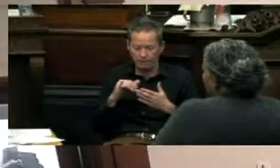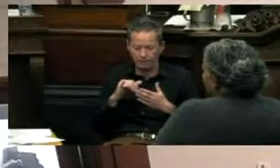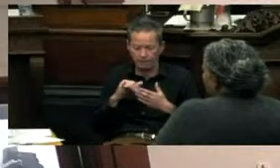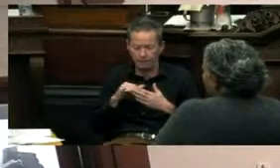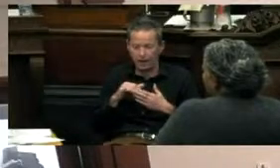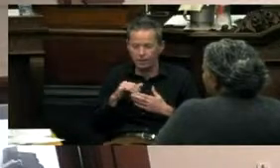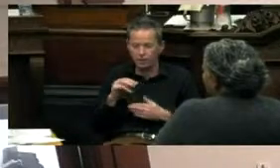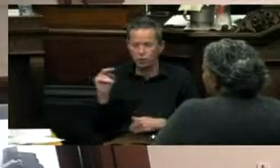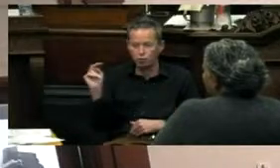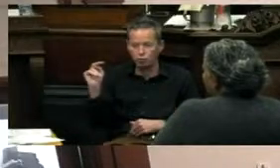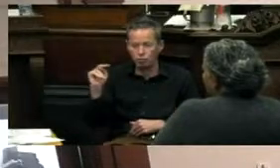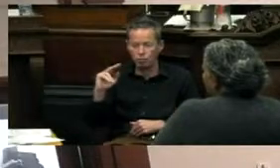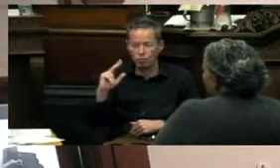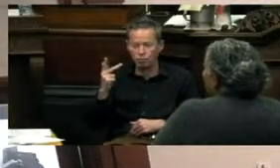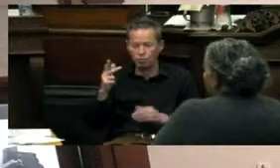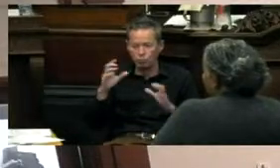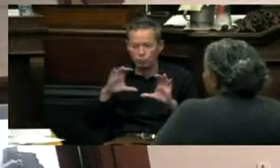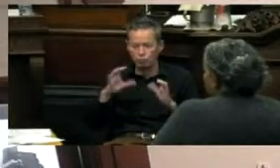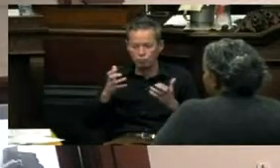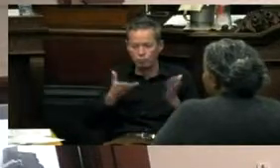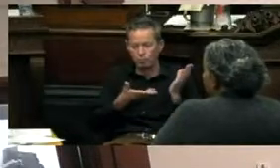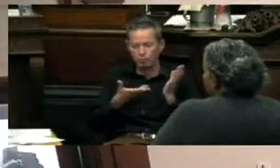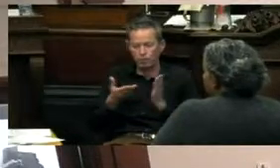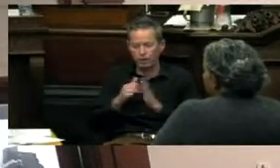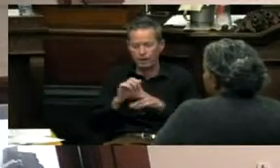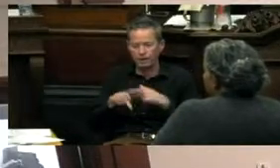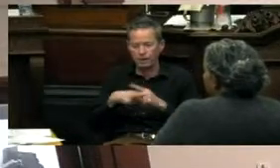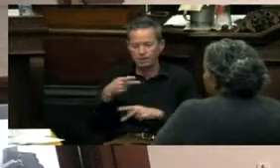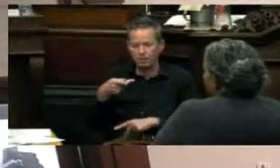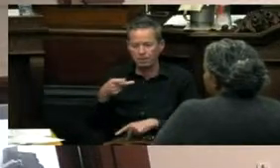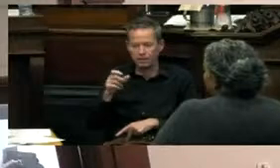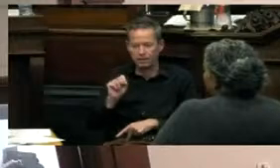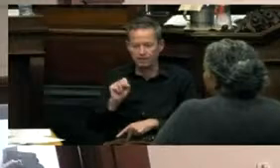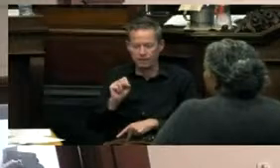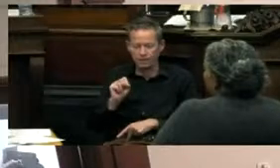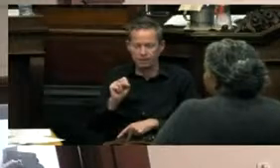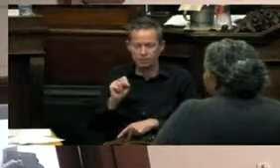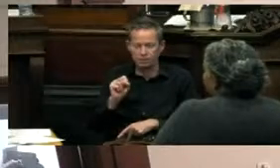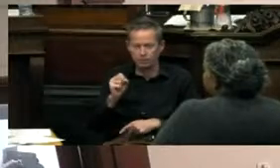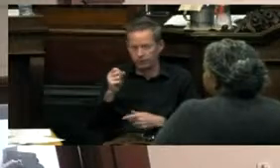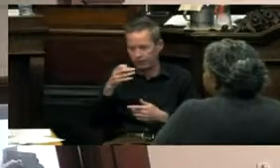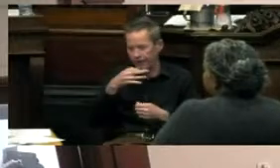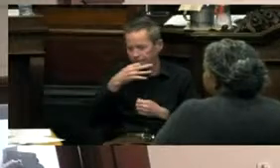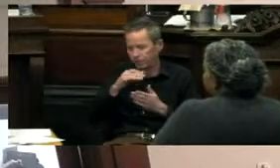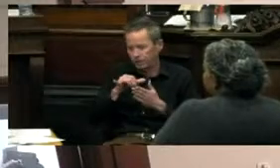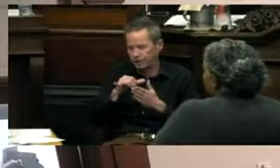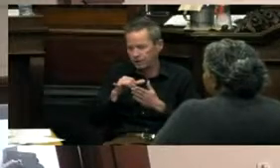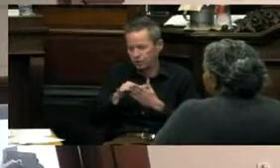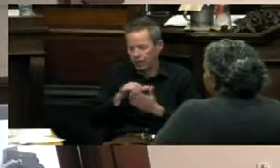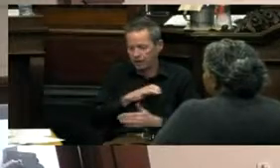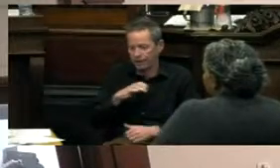piece, that it would be so helpful to have that, you know, disinterested. Third party who